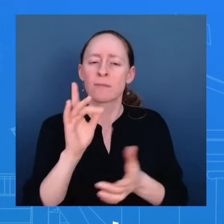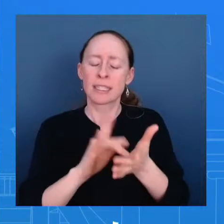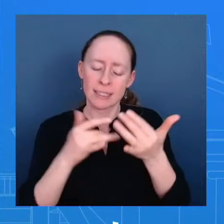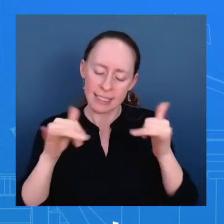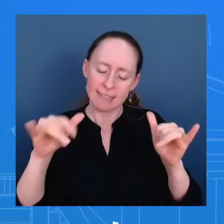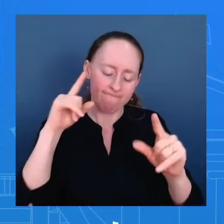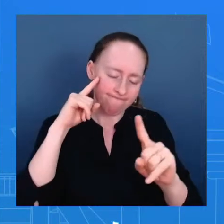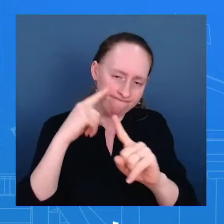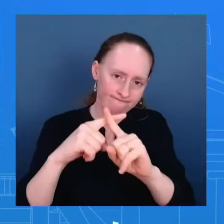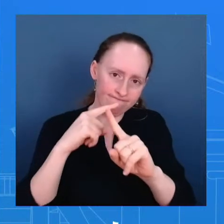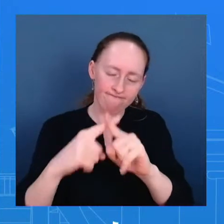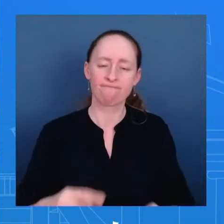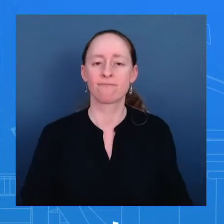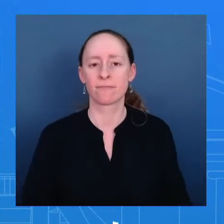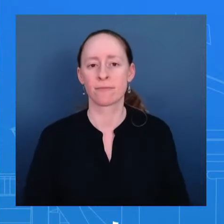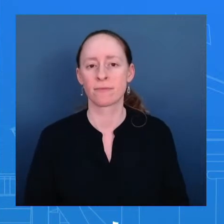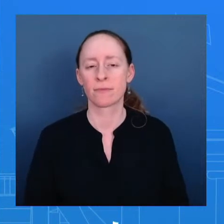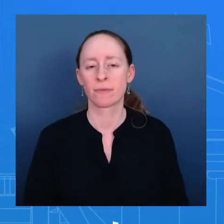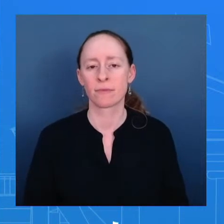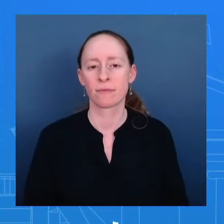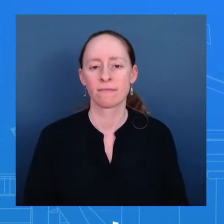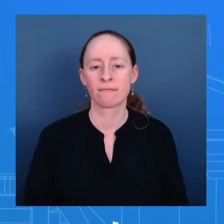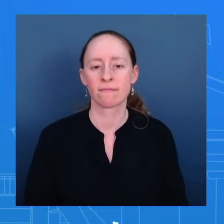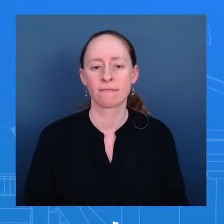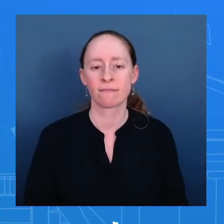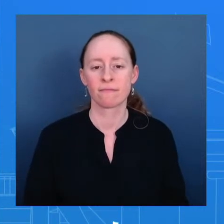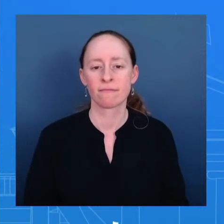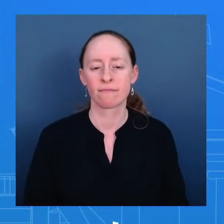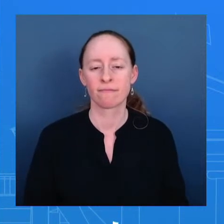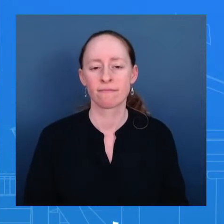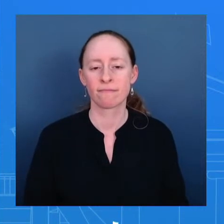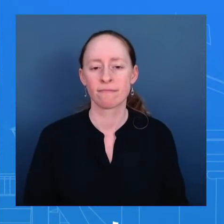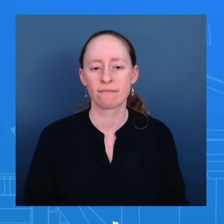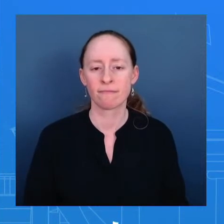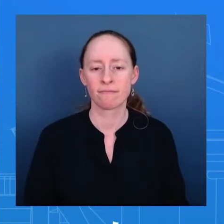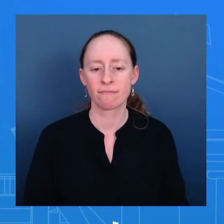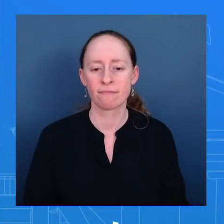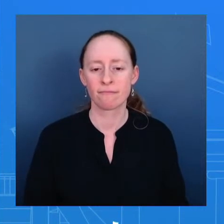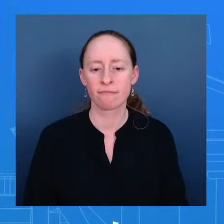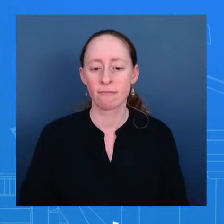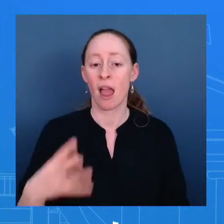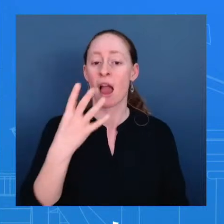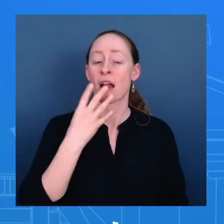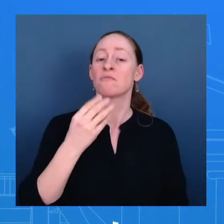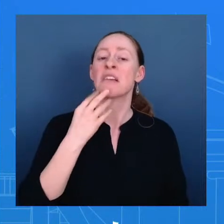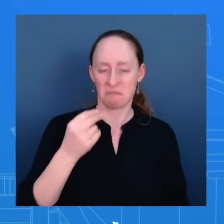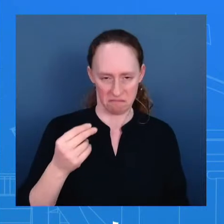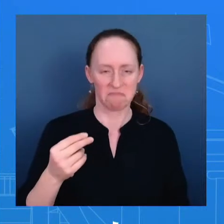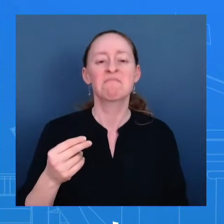that additional troops will enter the Rafah area and that its operation there will intensify.